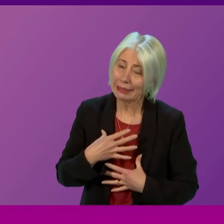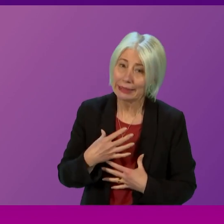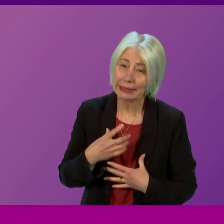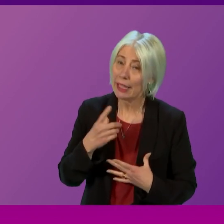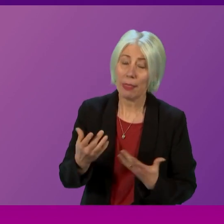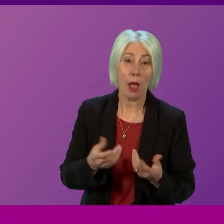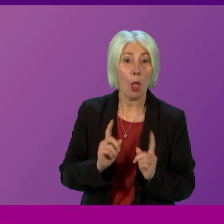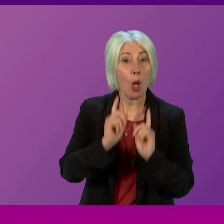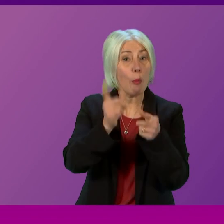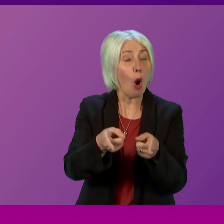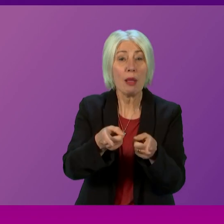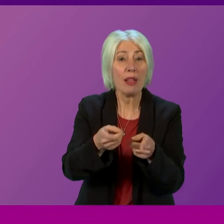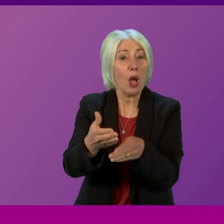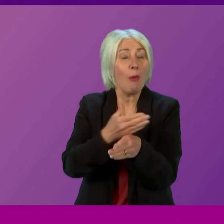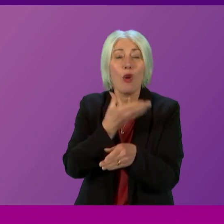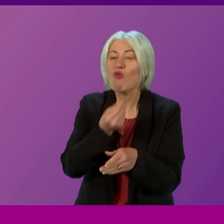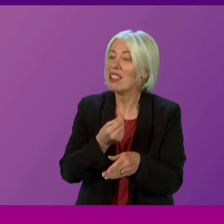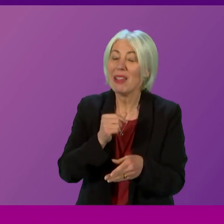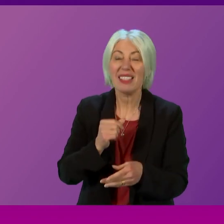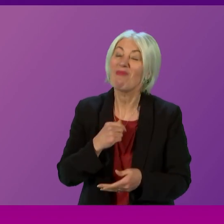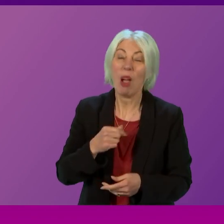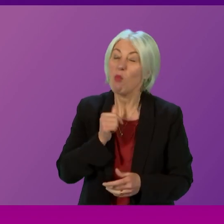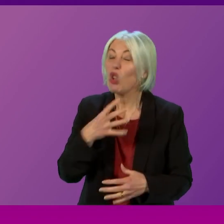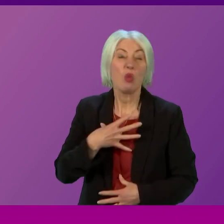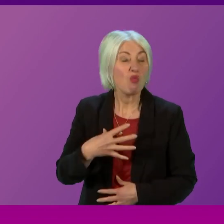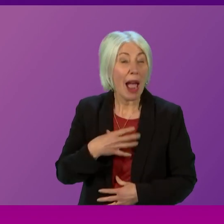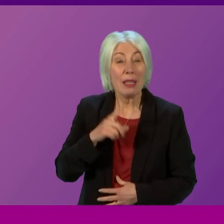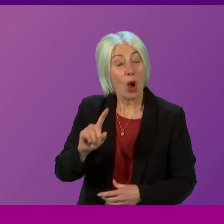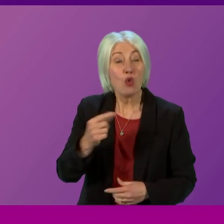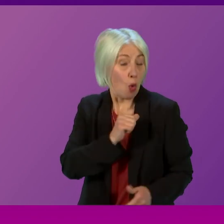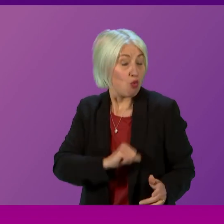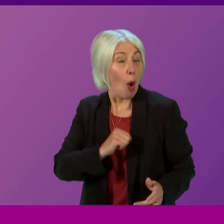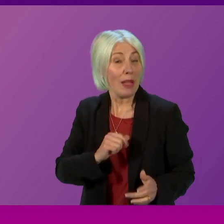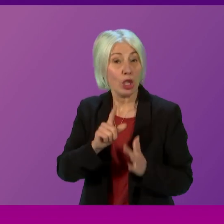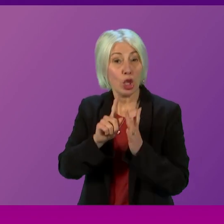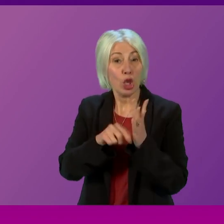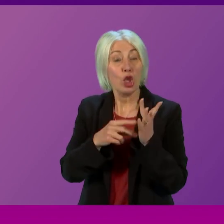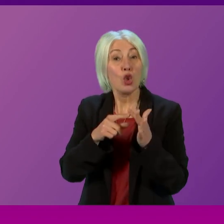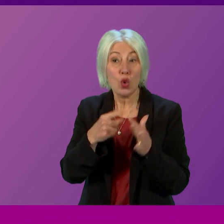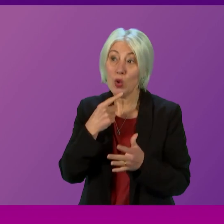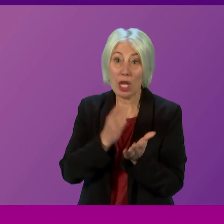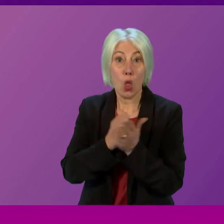appointment will not be made before Christmas. In June, the First Minister promised that the appointment would be made during the summer; in September, the Minister for Public Health, Women’s